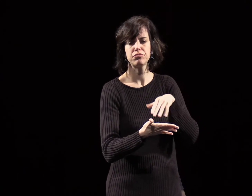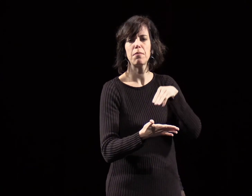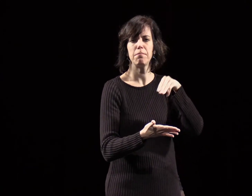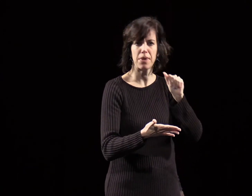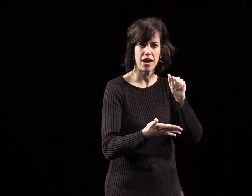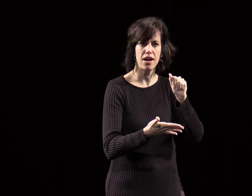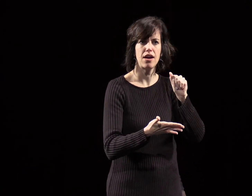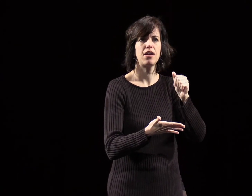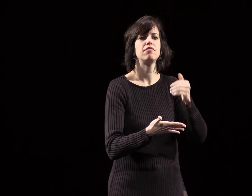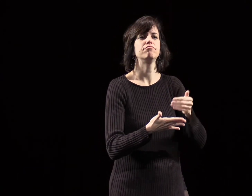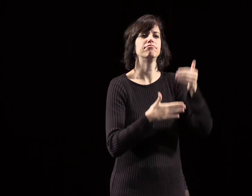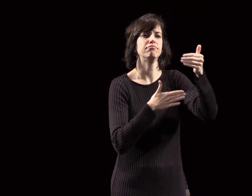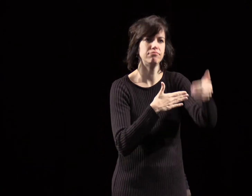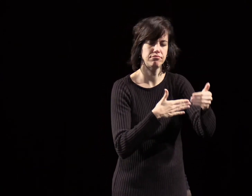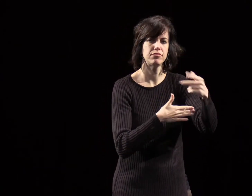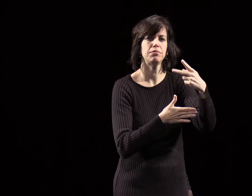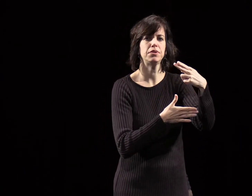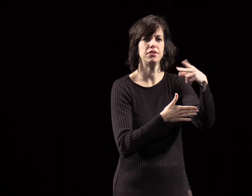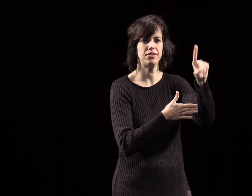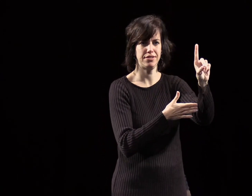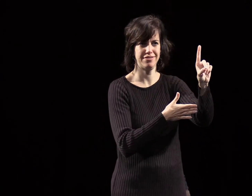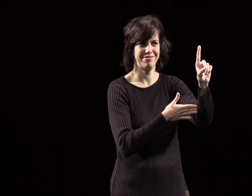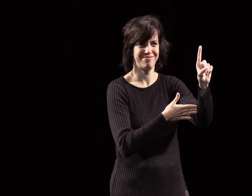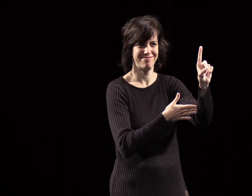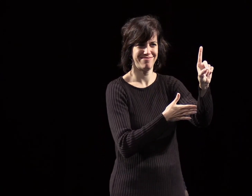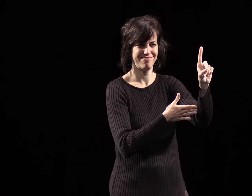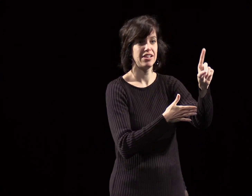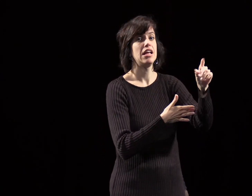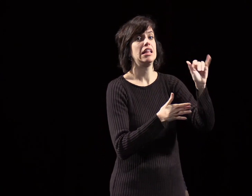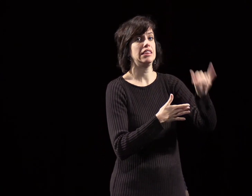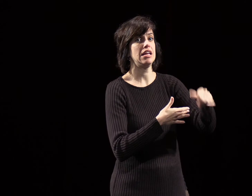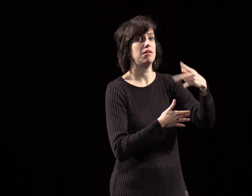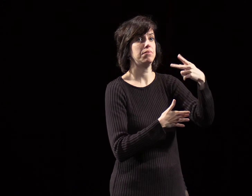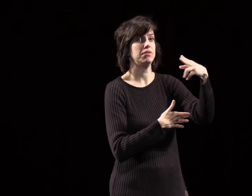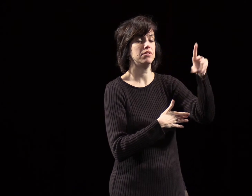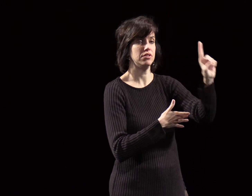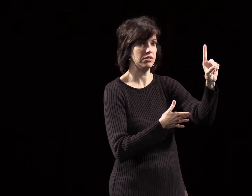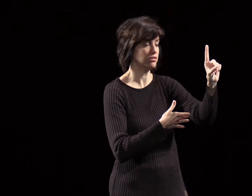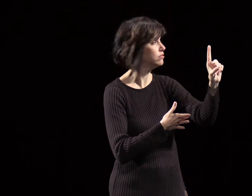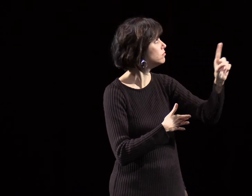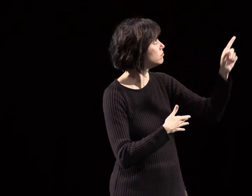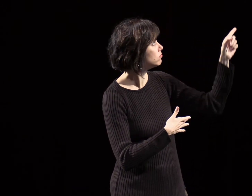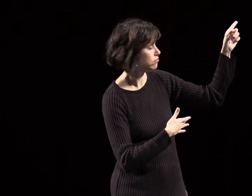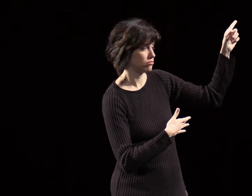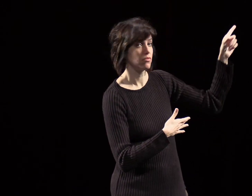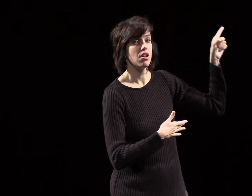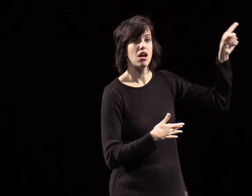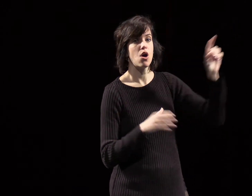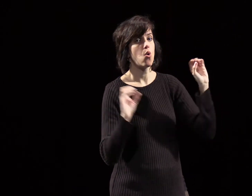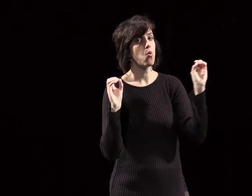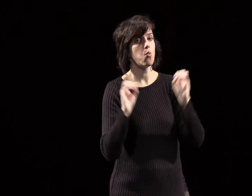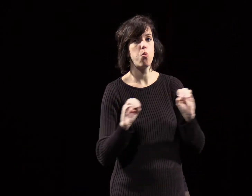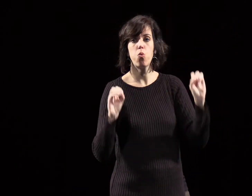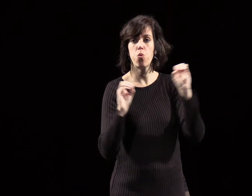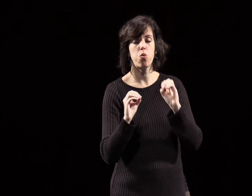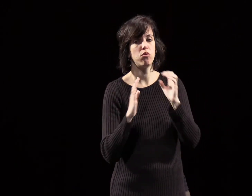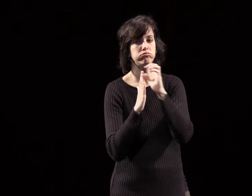I went to college and got my bachelor's and then went on to get my PhD. And as you can see in the video I just showed,